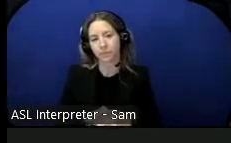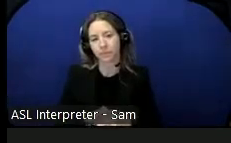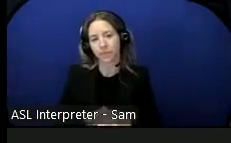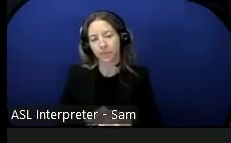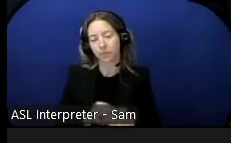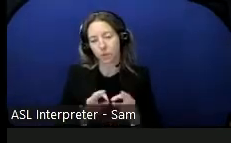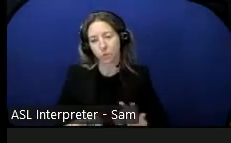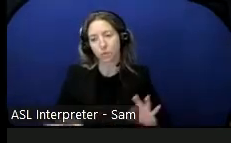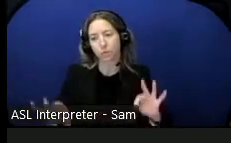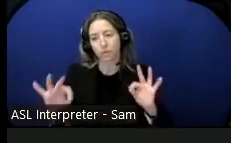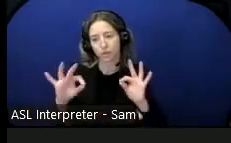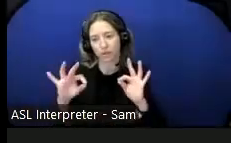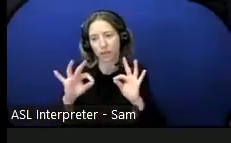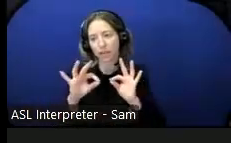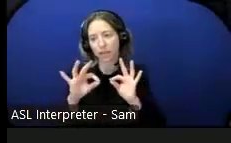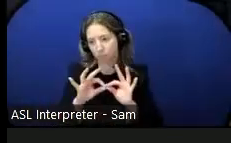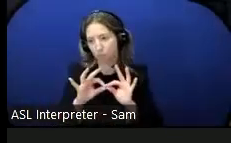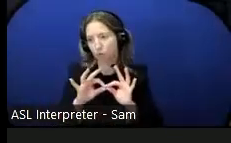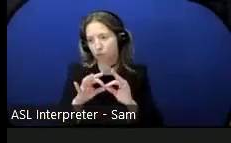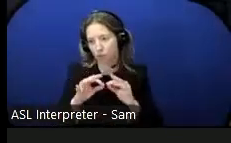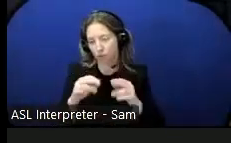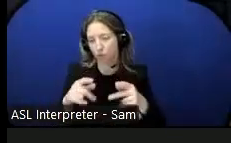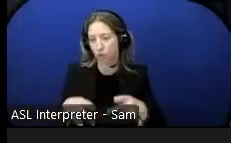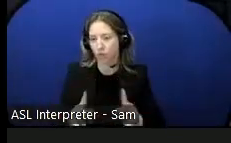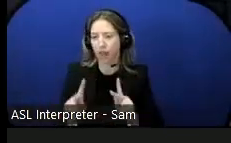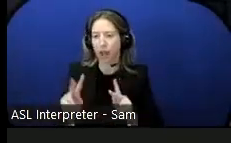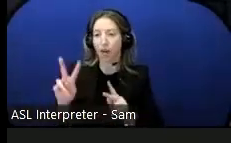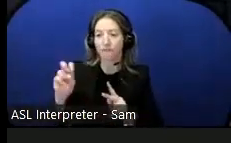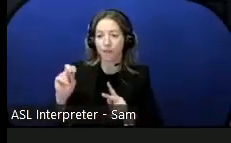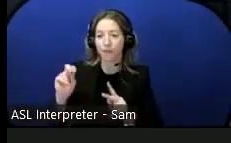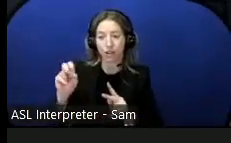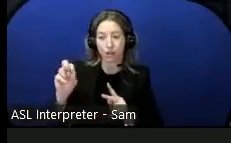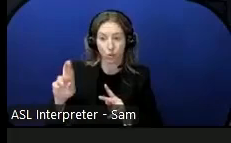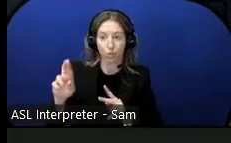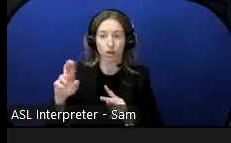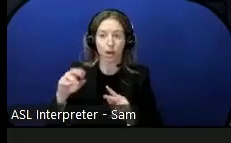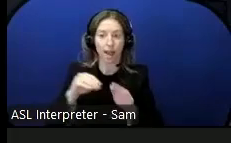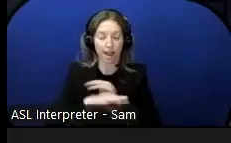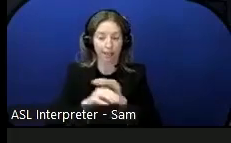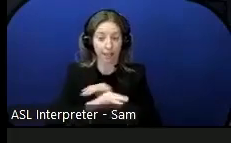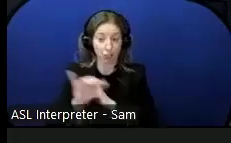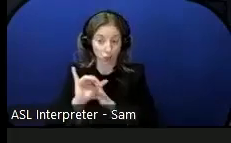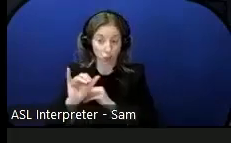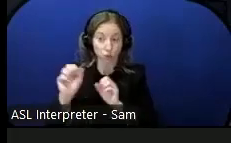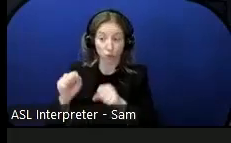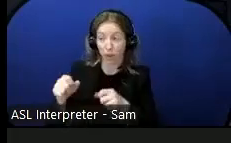or require them to improve their accessibility. So we want to be auditing all of our technologies,